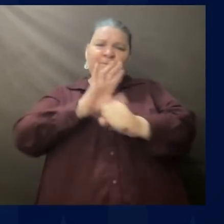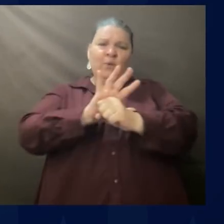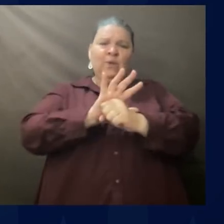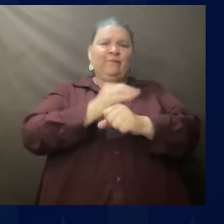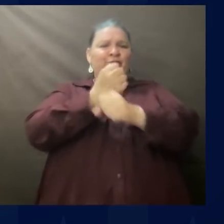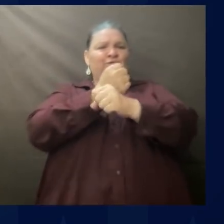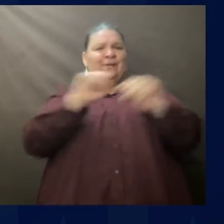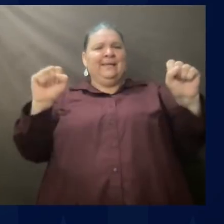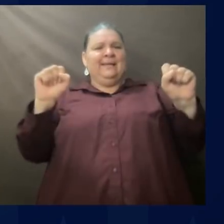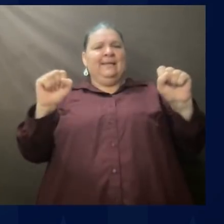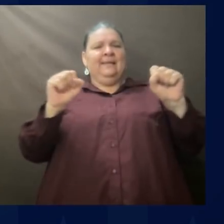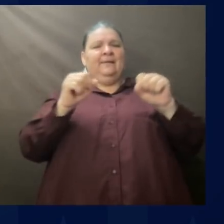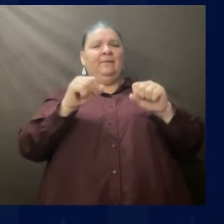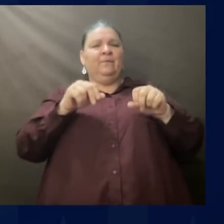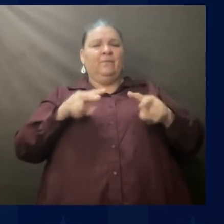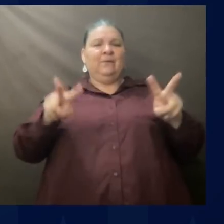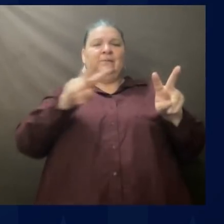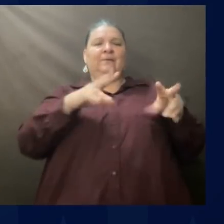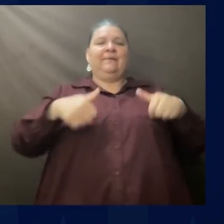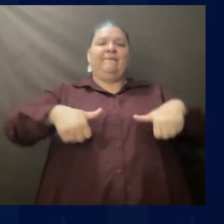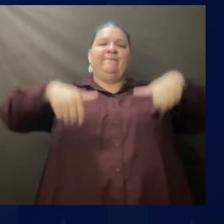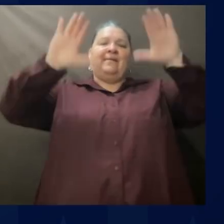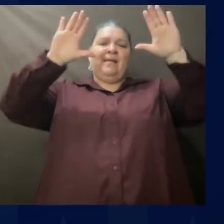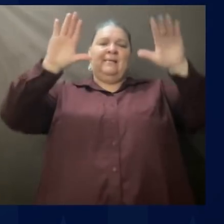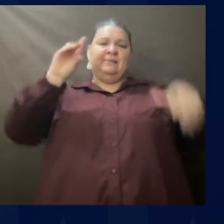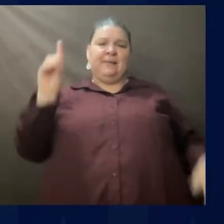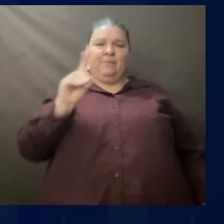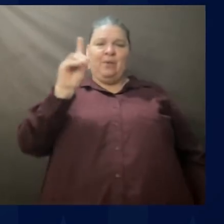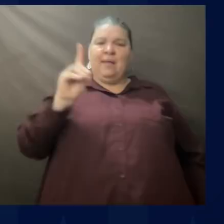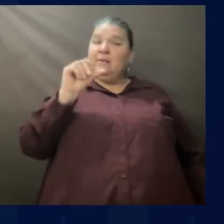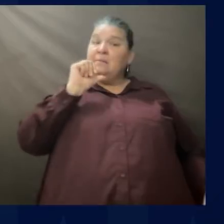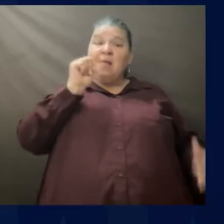Democracy is not perfect; it’s never been good -- perfect.